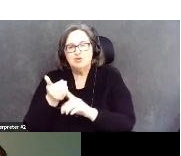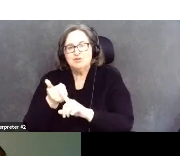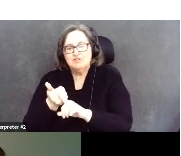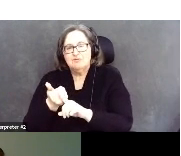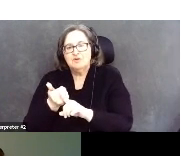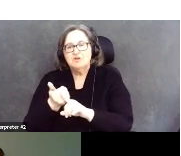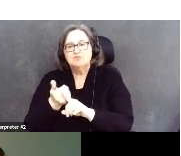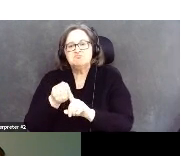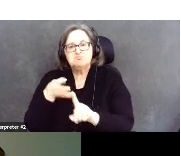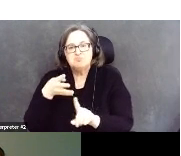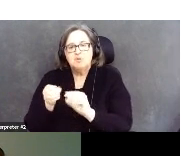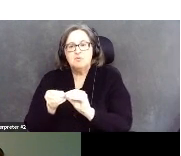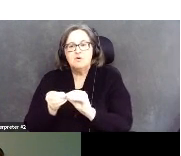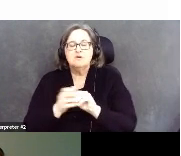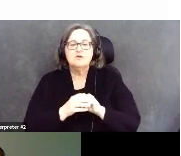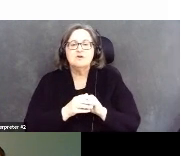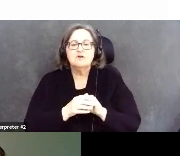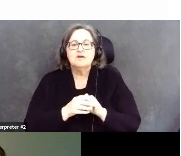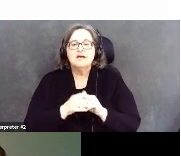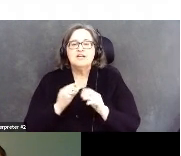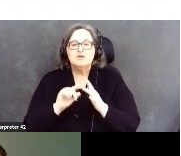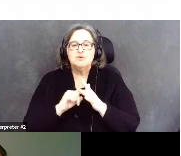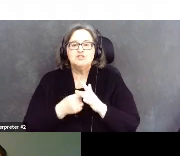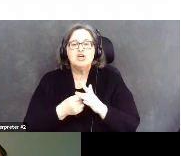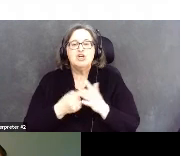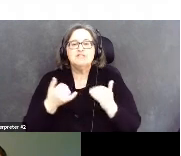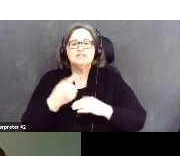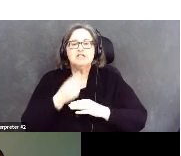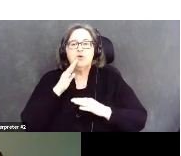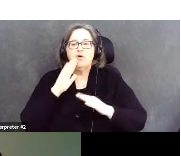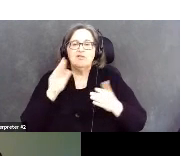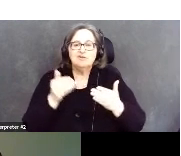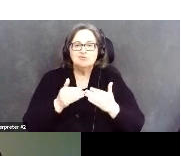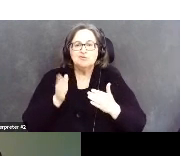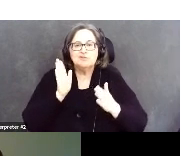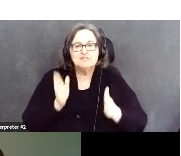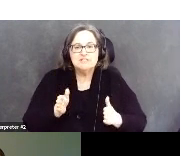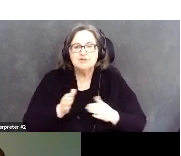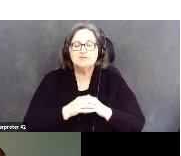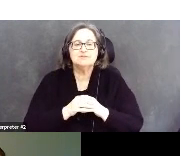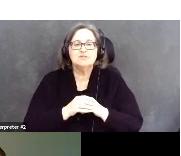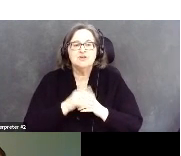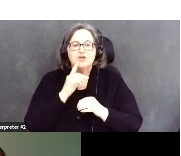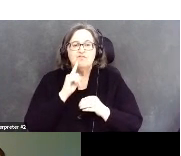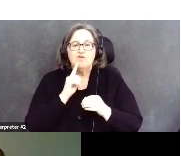bit more detail and then start today's session and introduce the speakers for the Return to Learn,